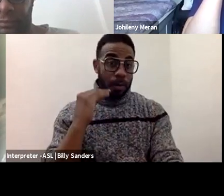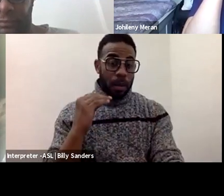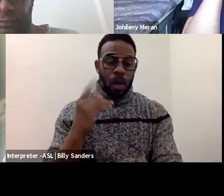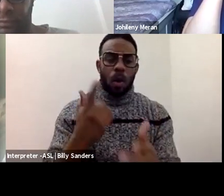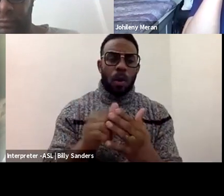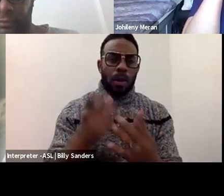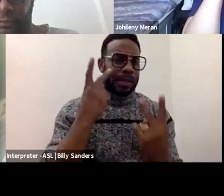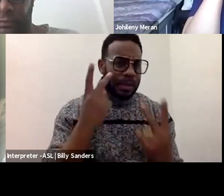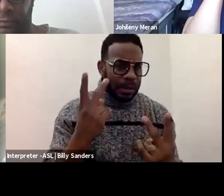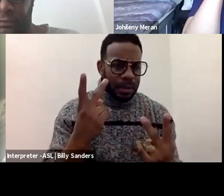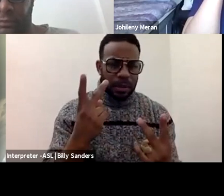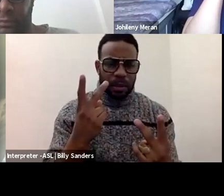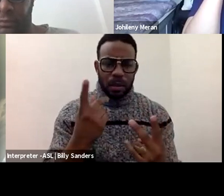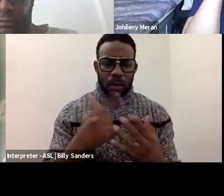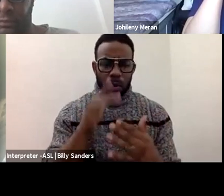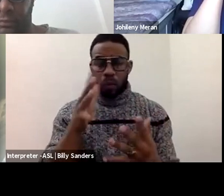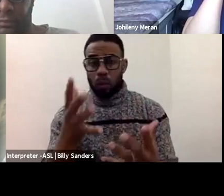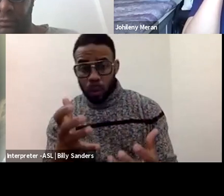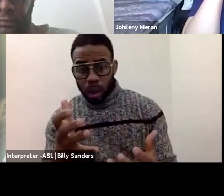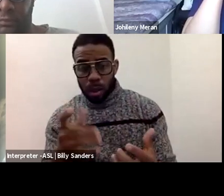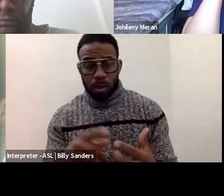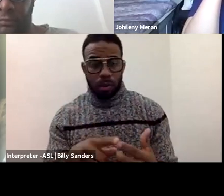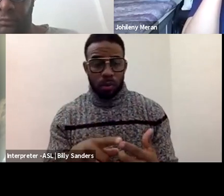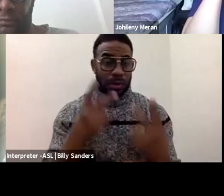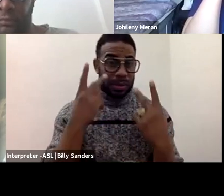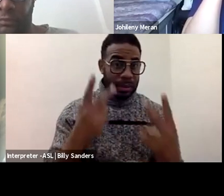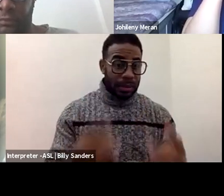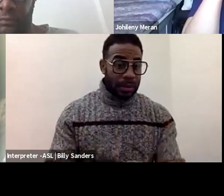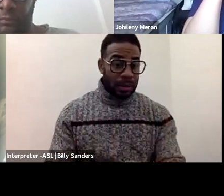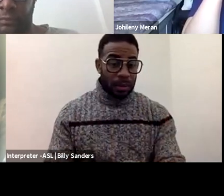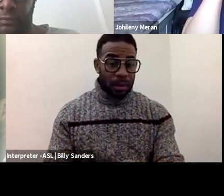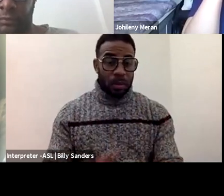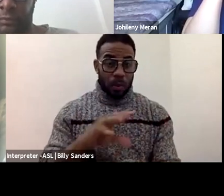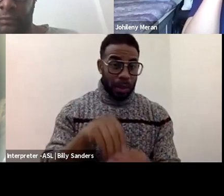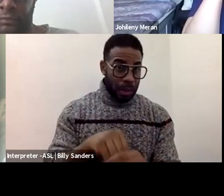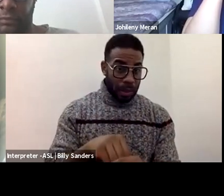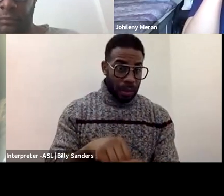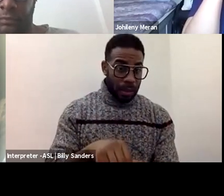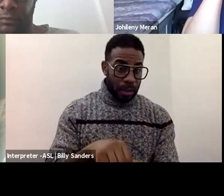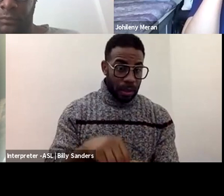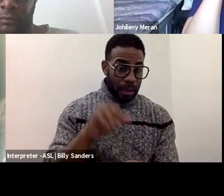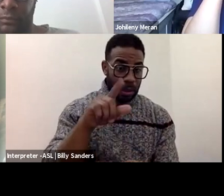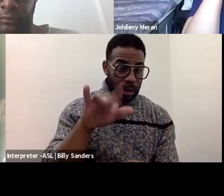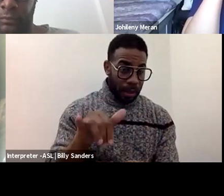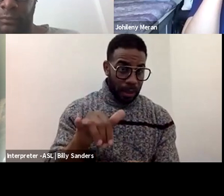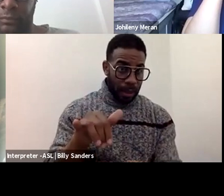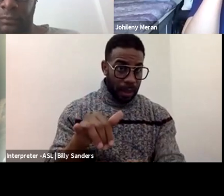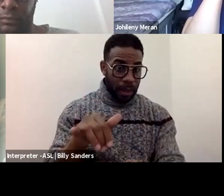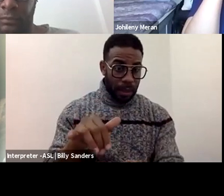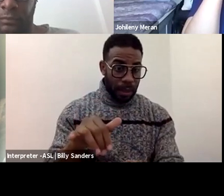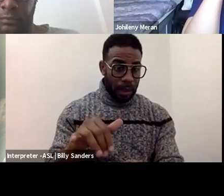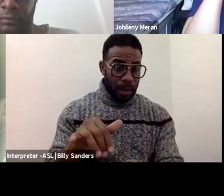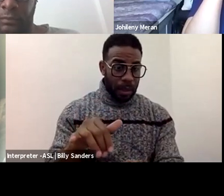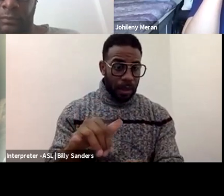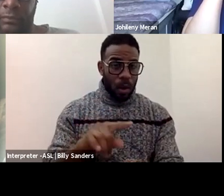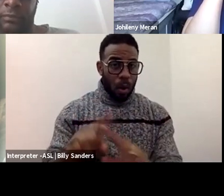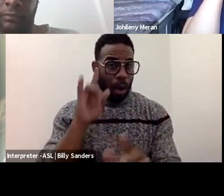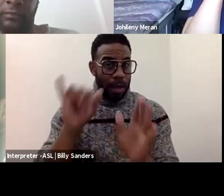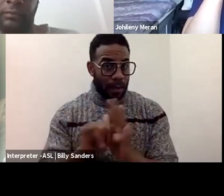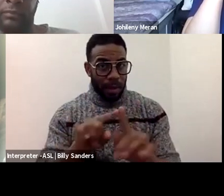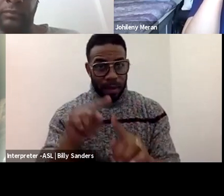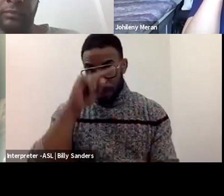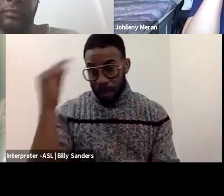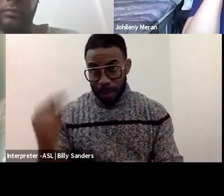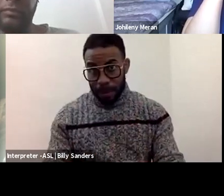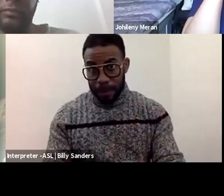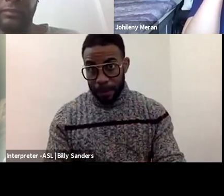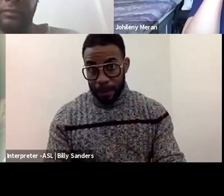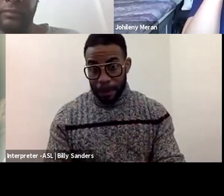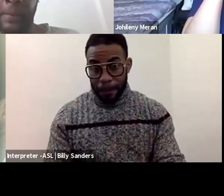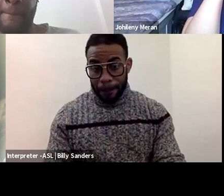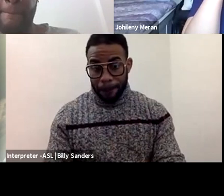see on what would you want to see within an ally who also identifies as Black?